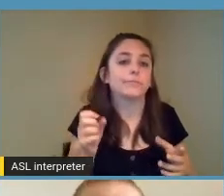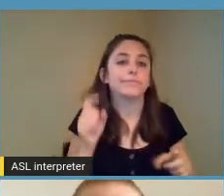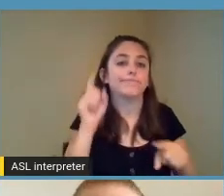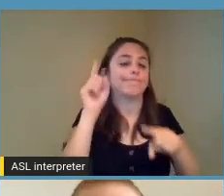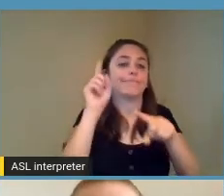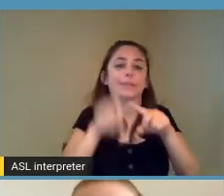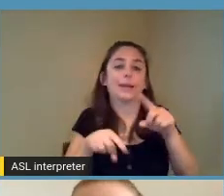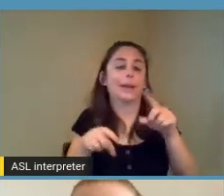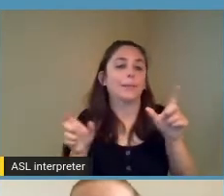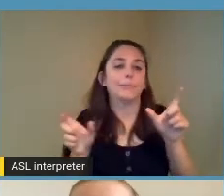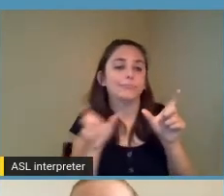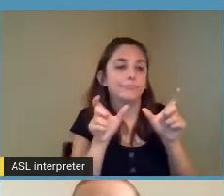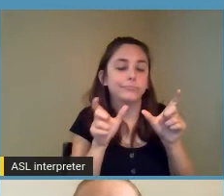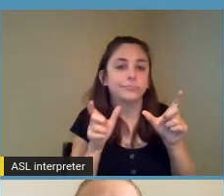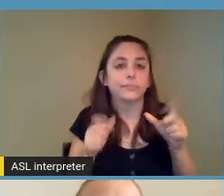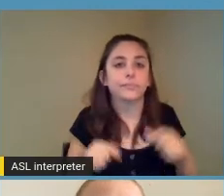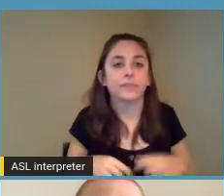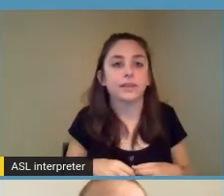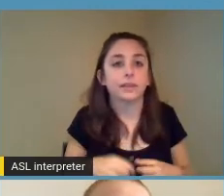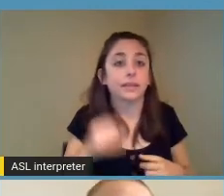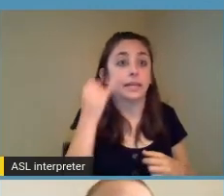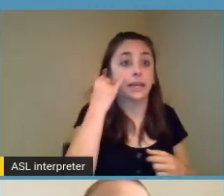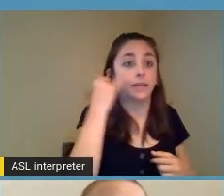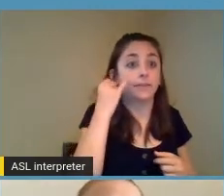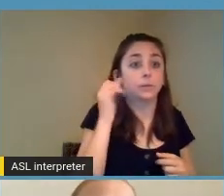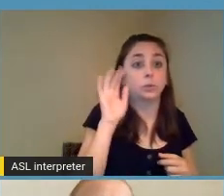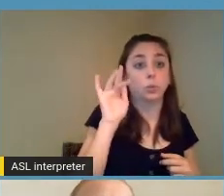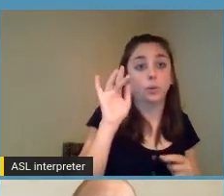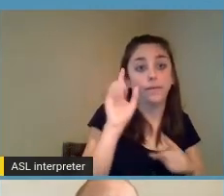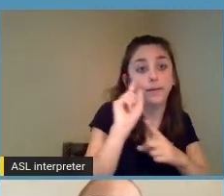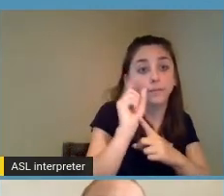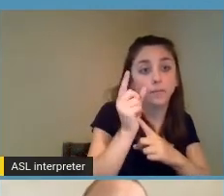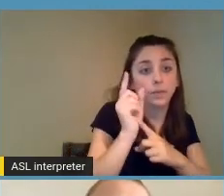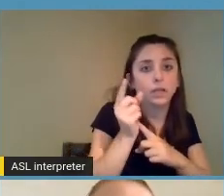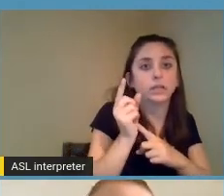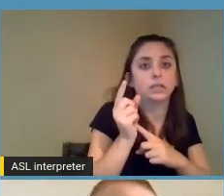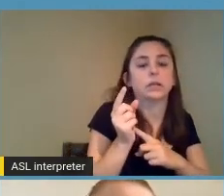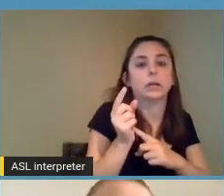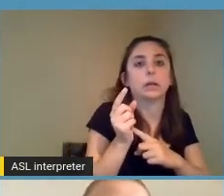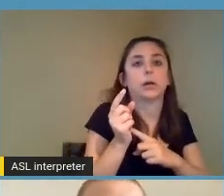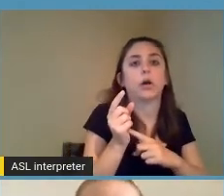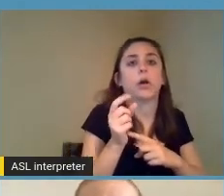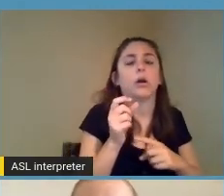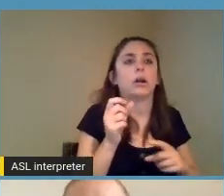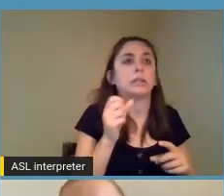25 minutes into editing and I realized that audio is no longer there but I need it I have